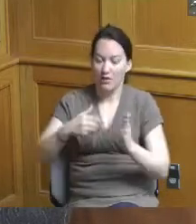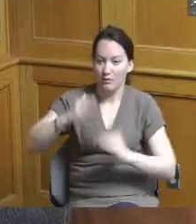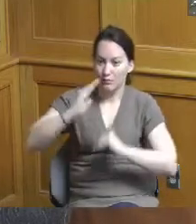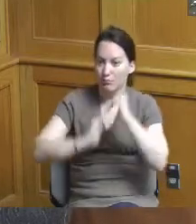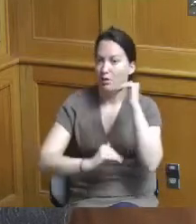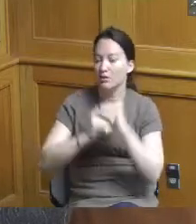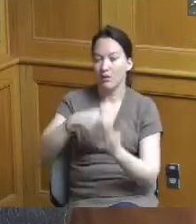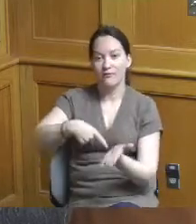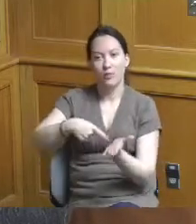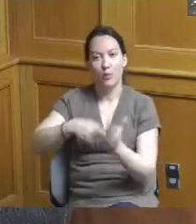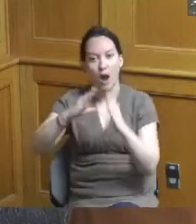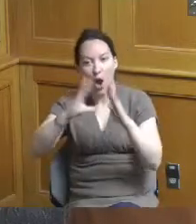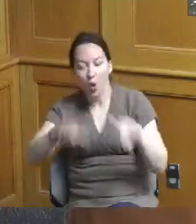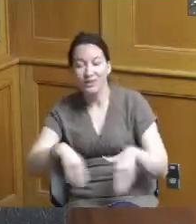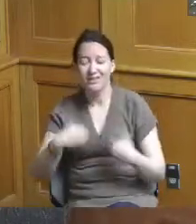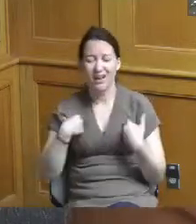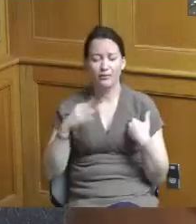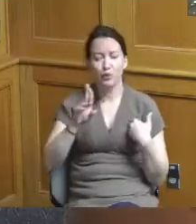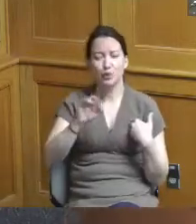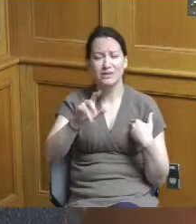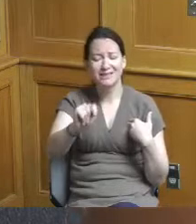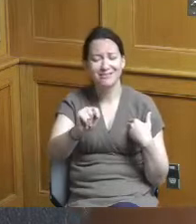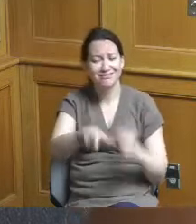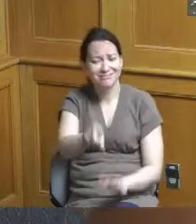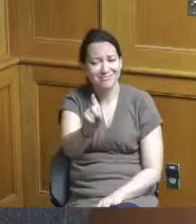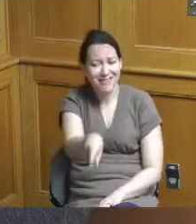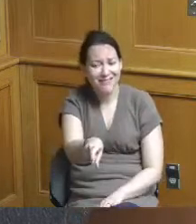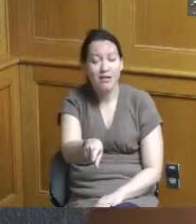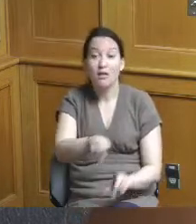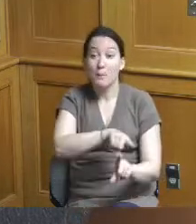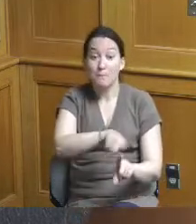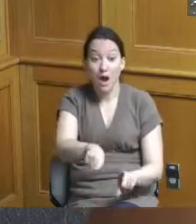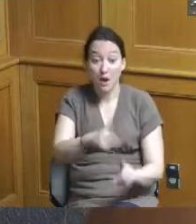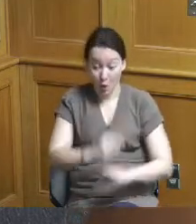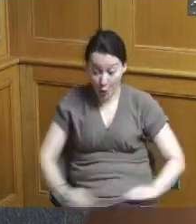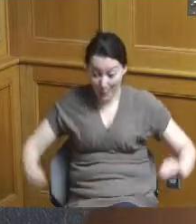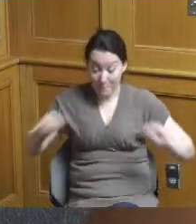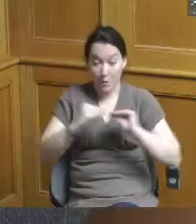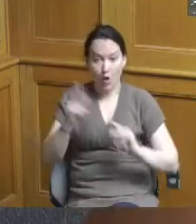people in we've got units that's necessary but we're going to have more people needing it if